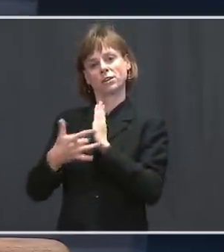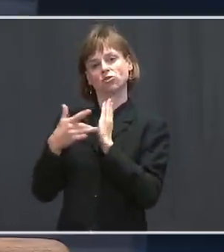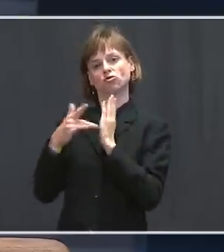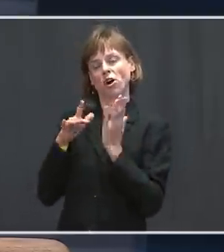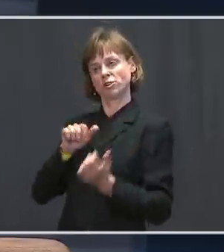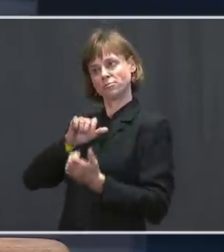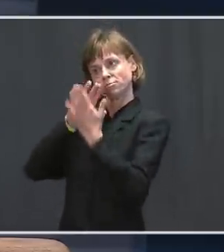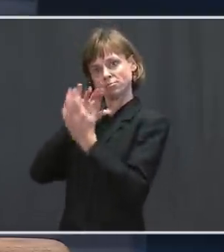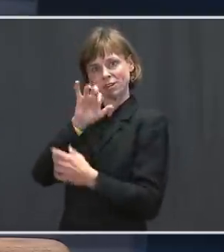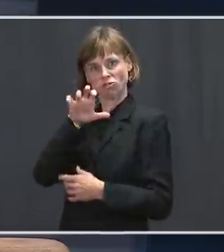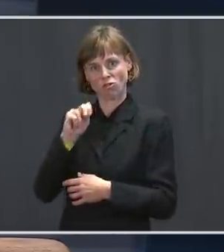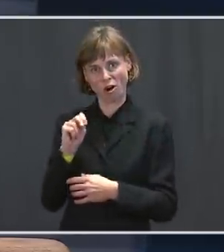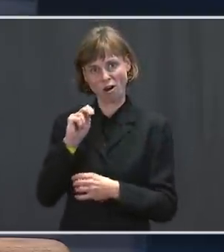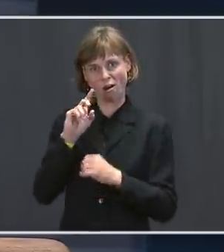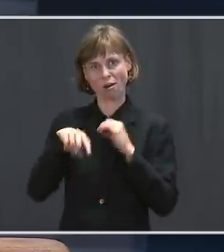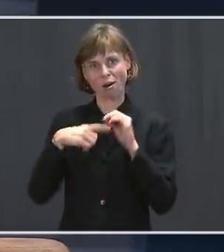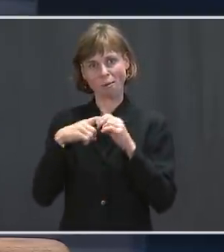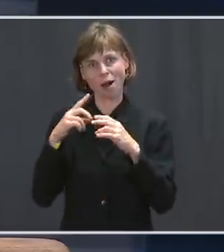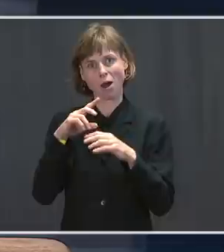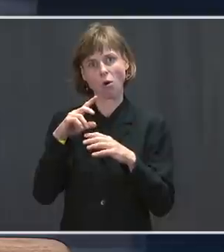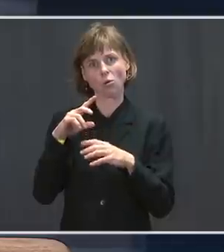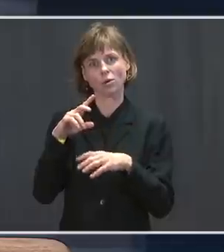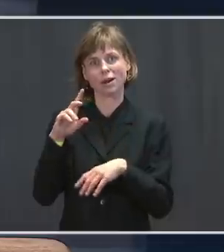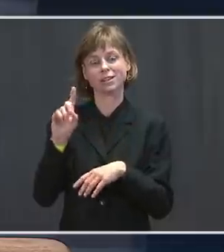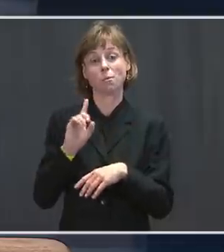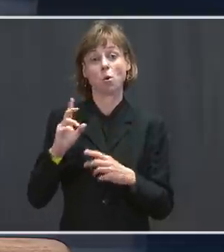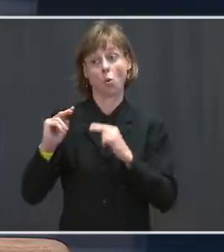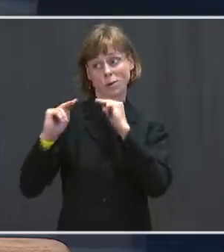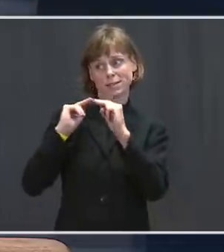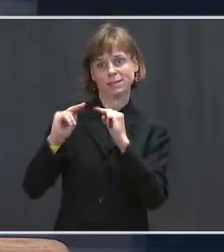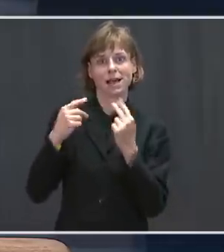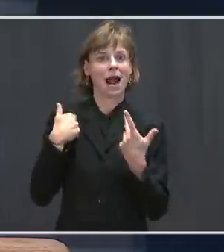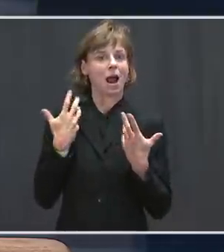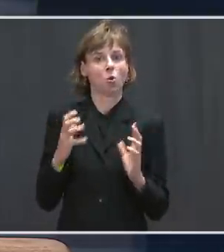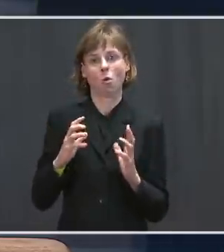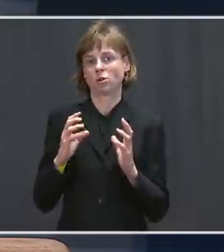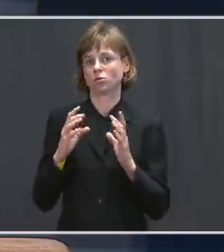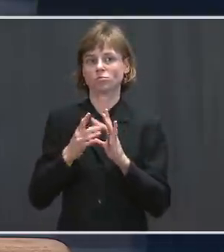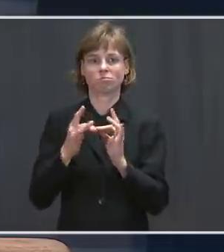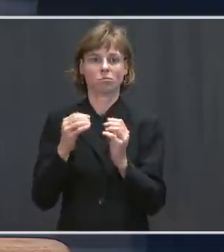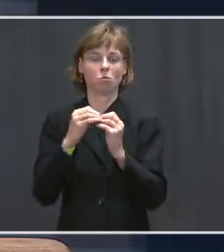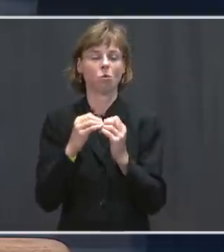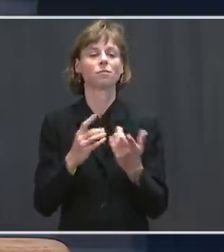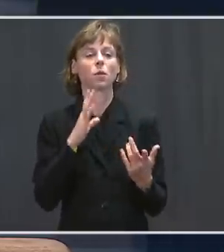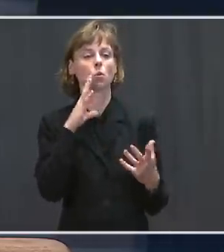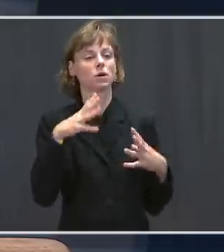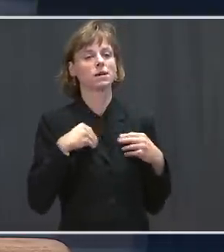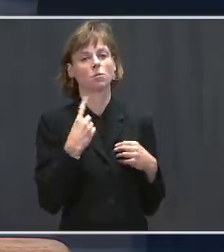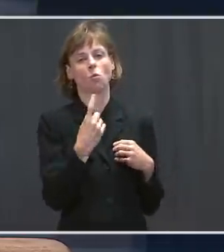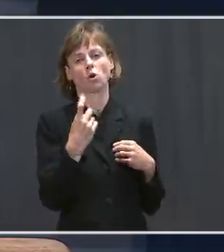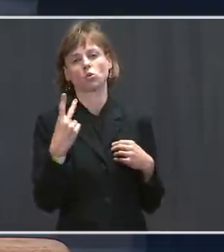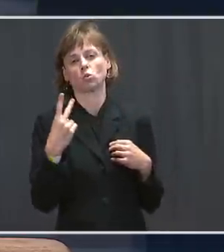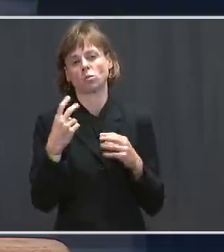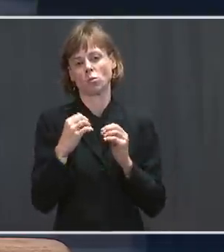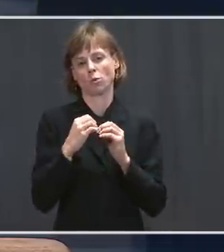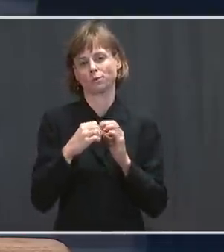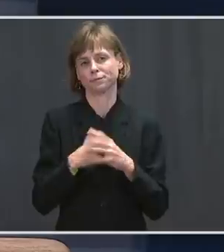around the nuclear file. And I just don't want to get ahead of where that's going to end up. Ms. Psaki: We can take one or two more here. I told you I'd be bad cop. Mr. Sullivan: Yup.